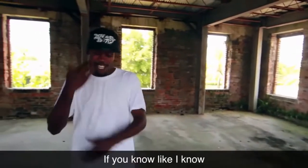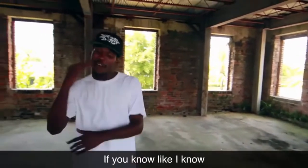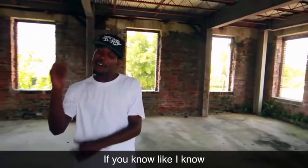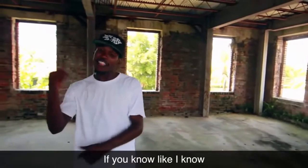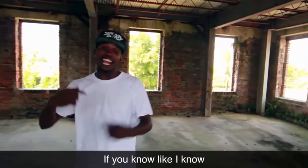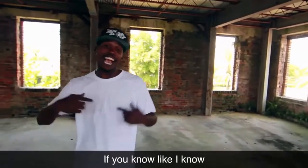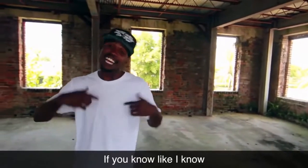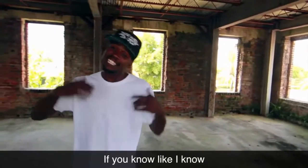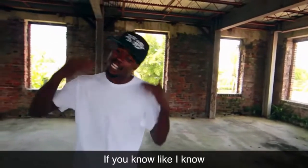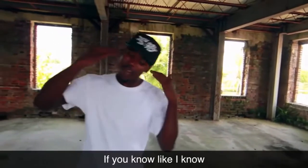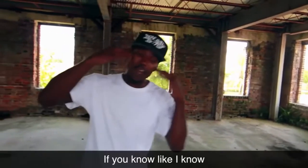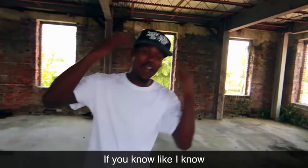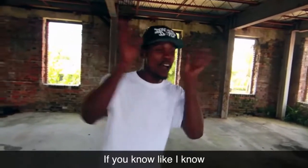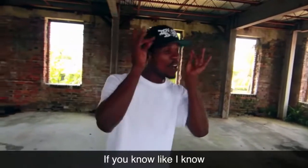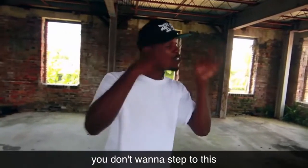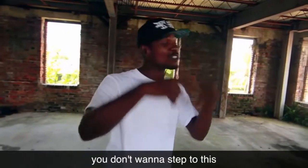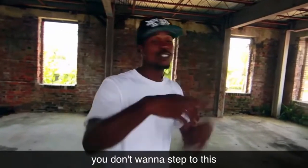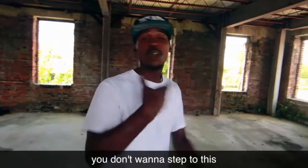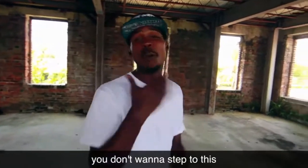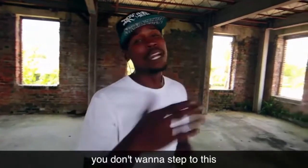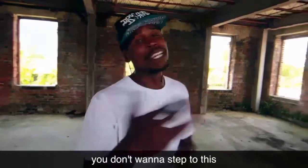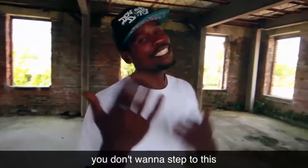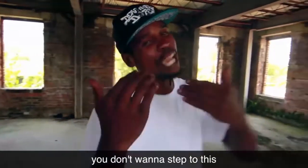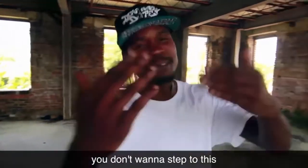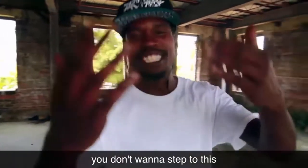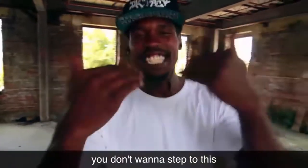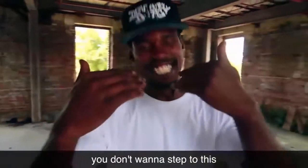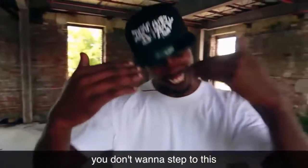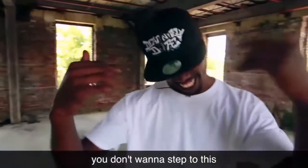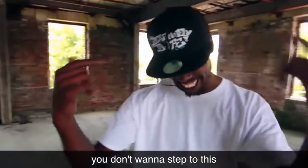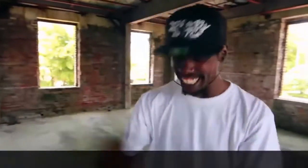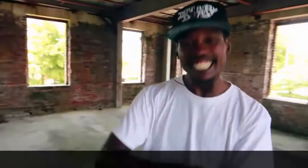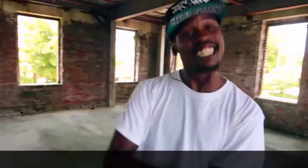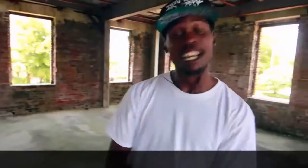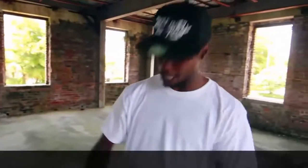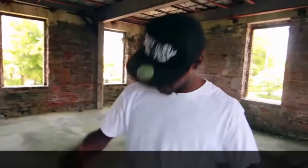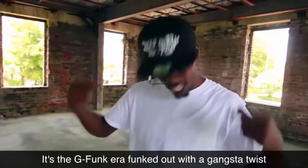If you know like I know You don't wanna step to this